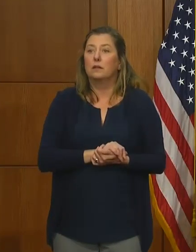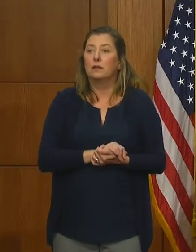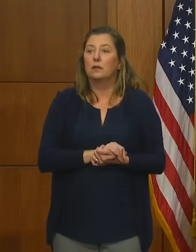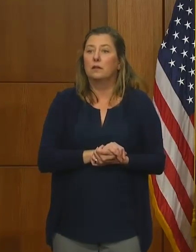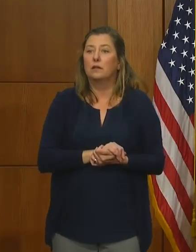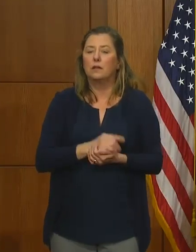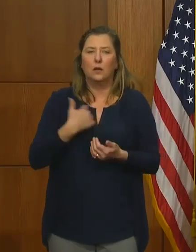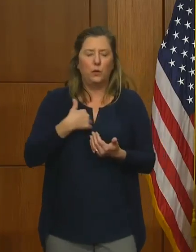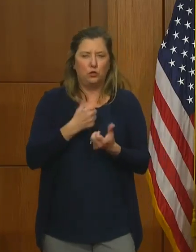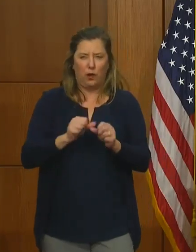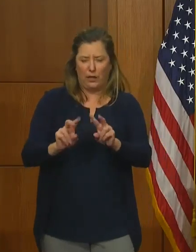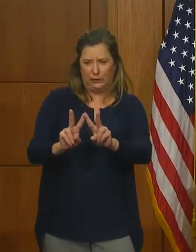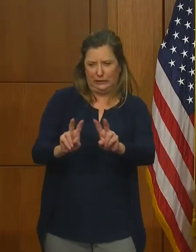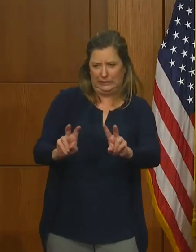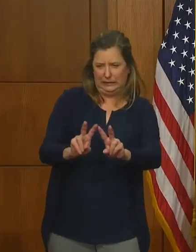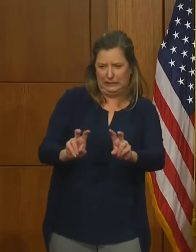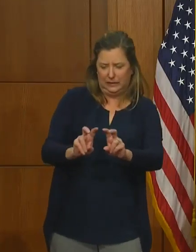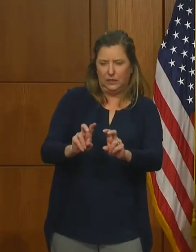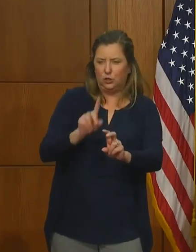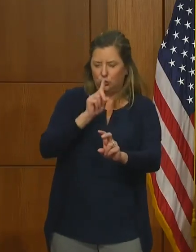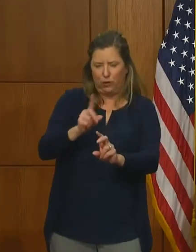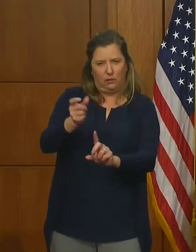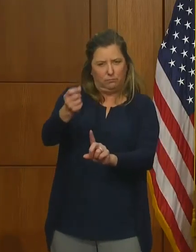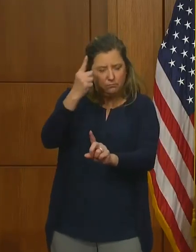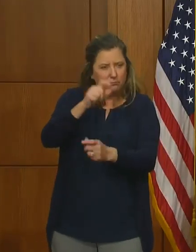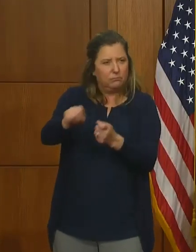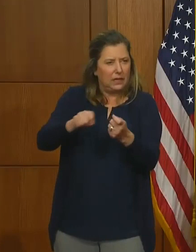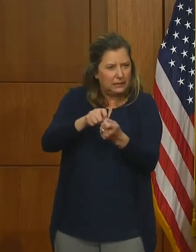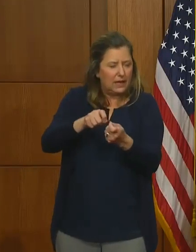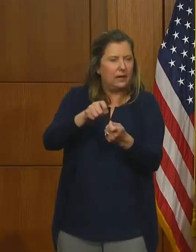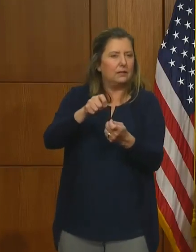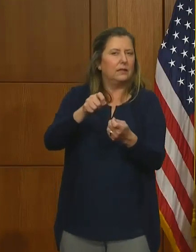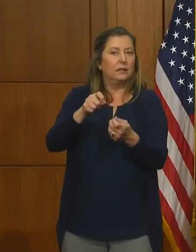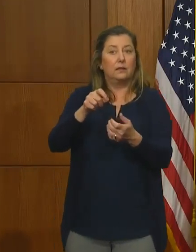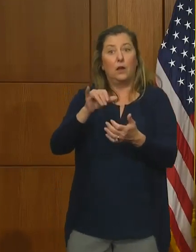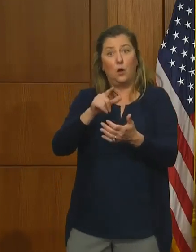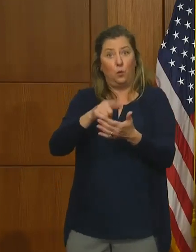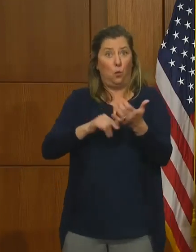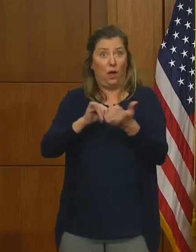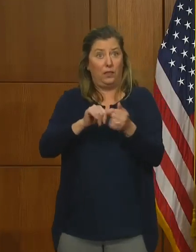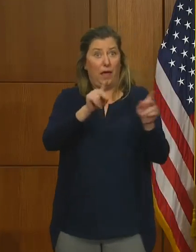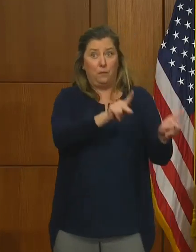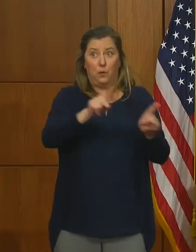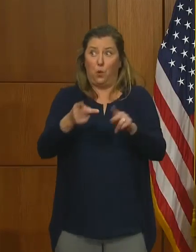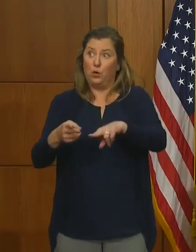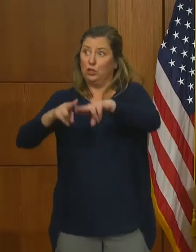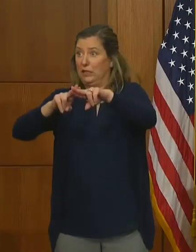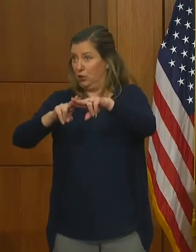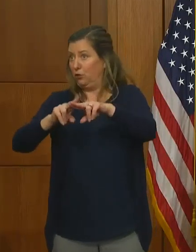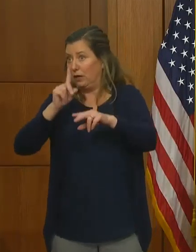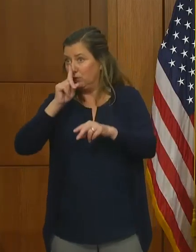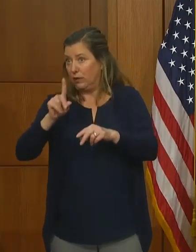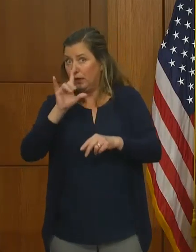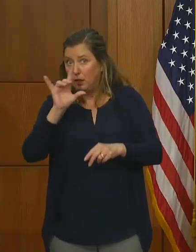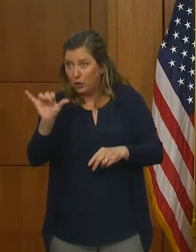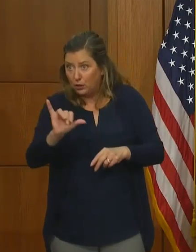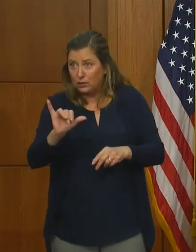I'D SAY IT'S A AND IT BROKE WORKING ON TEASING OUT THE DATA SO WE CAN BETTER UNDERSTAND